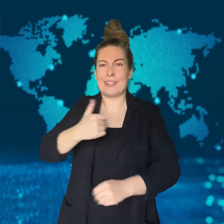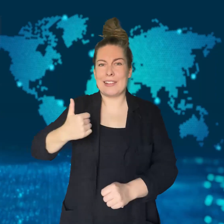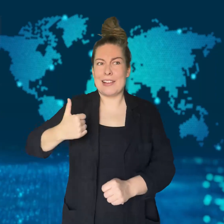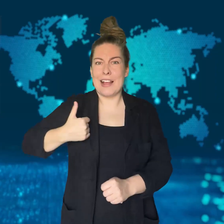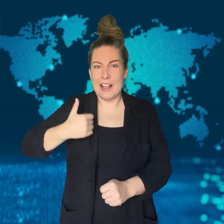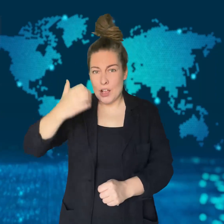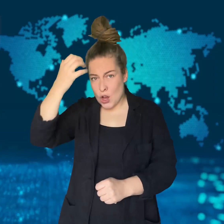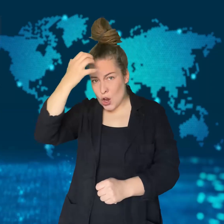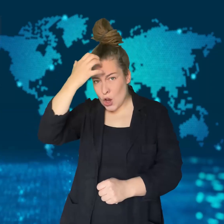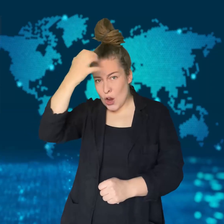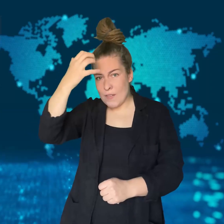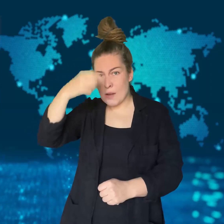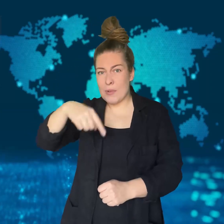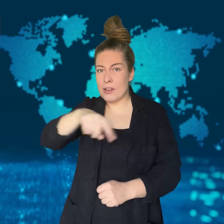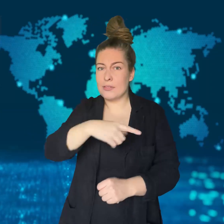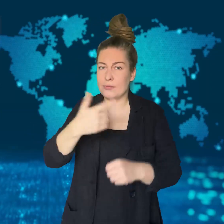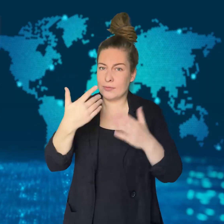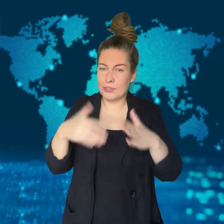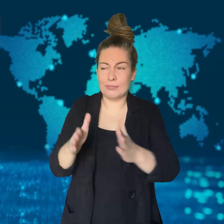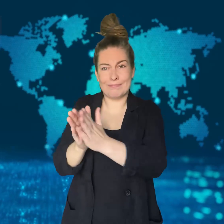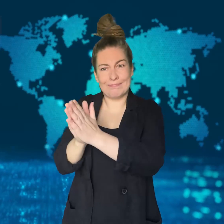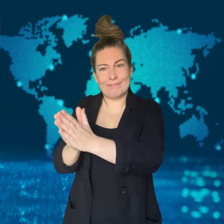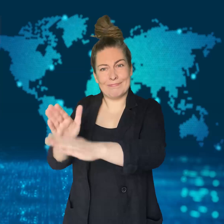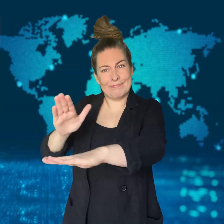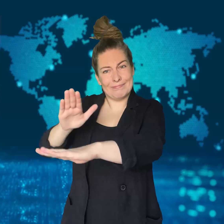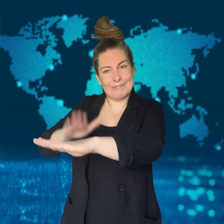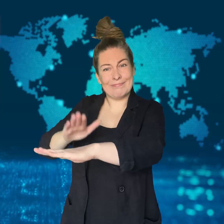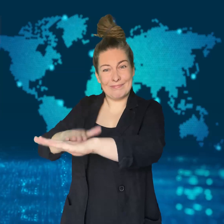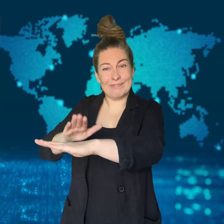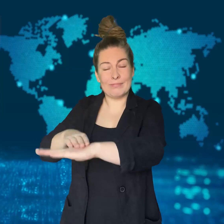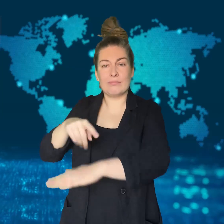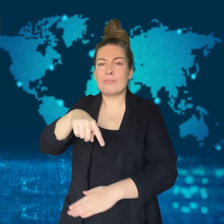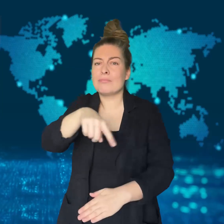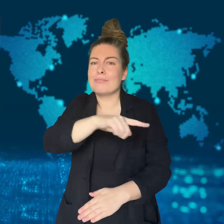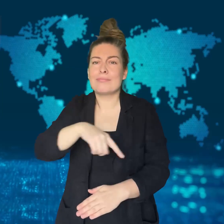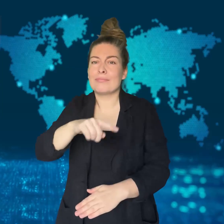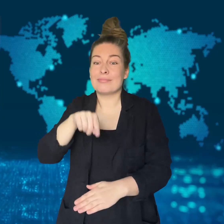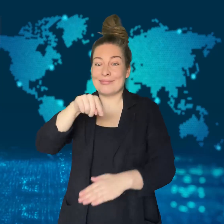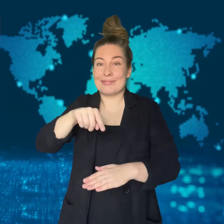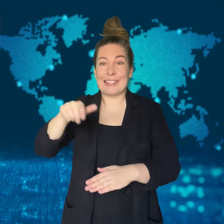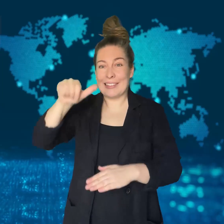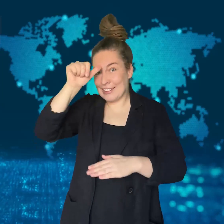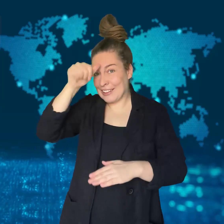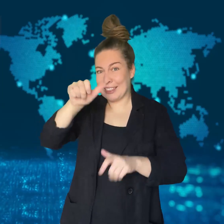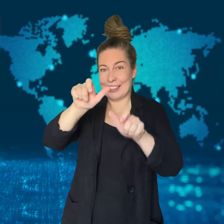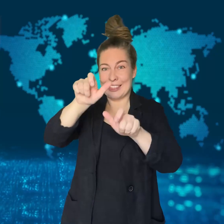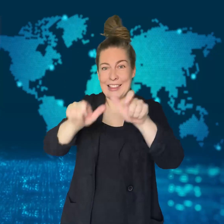Prior to this, the Canadian government